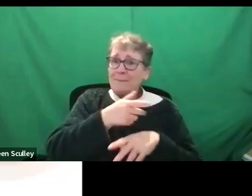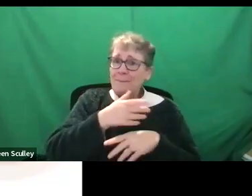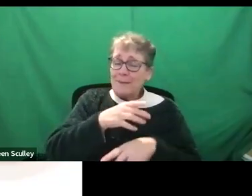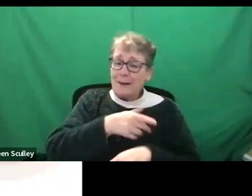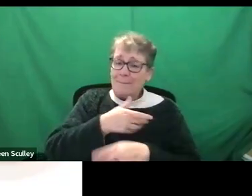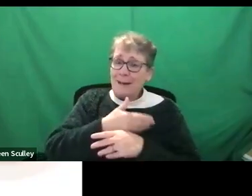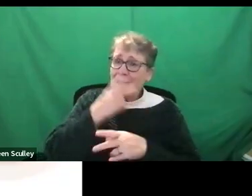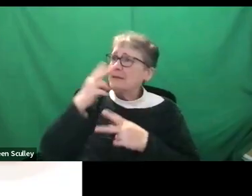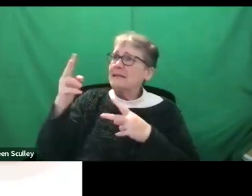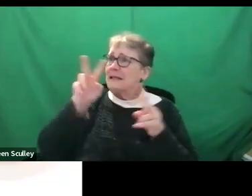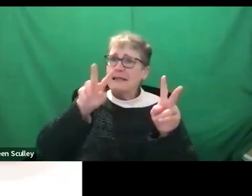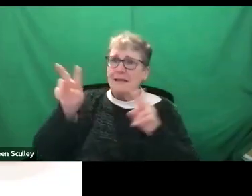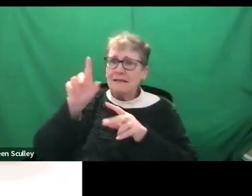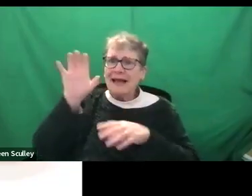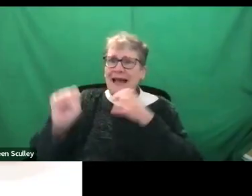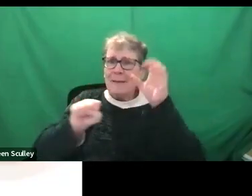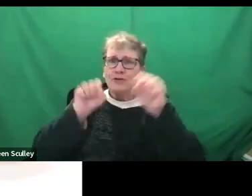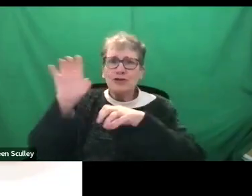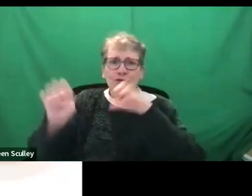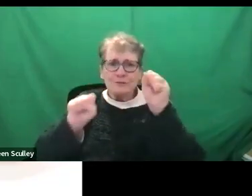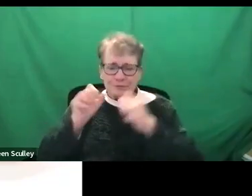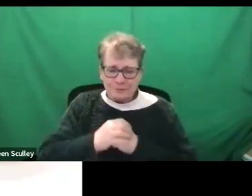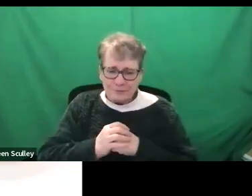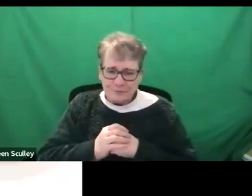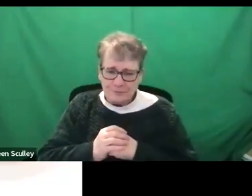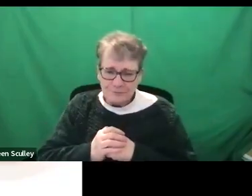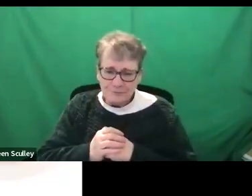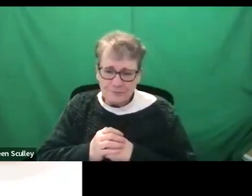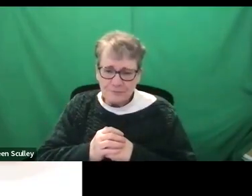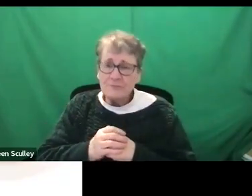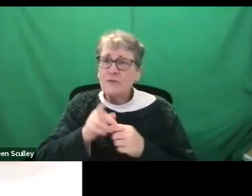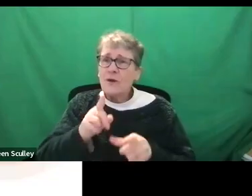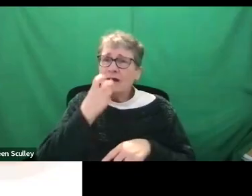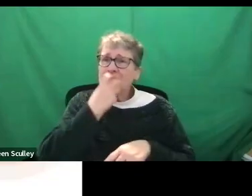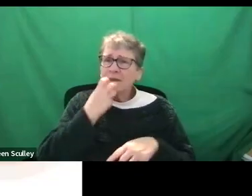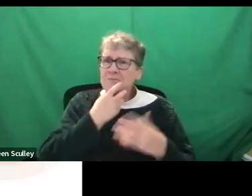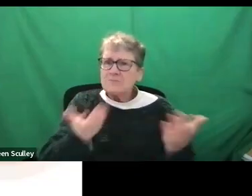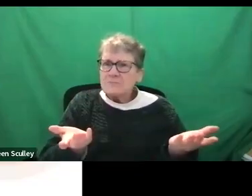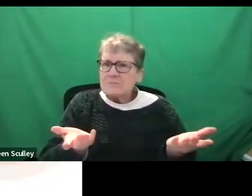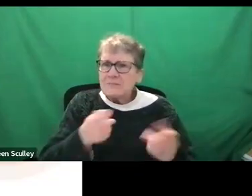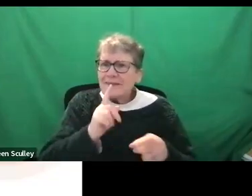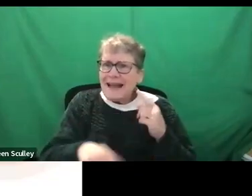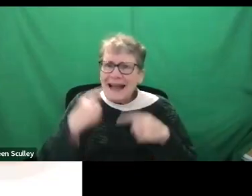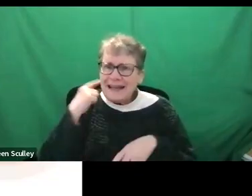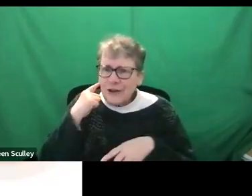So, for example: Eat. Milk. Finished. The infant is capable of capturing that language.